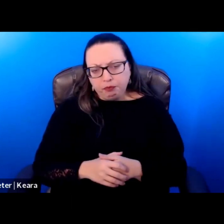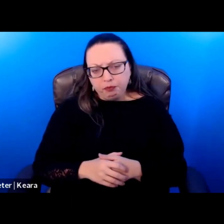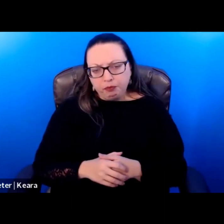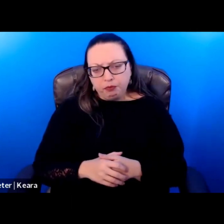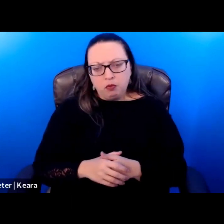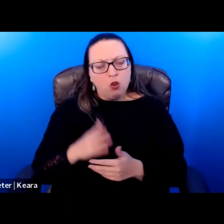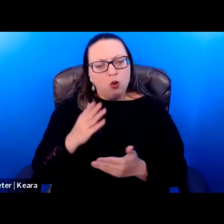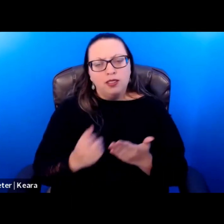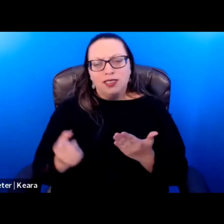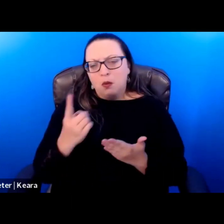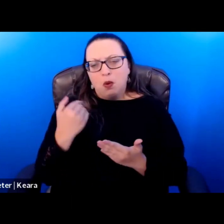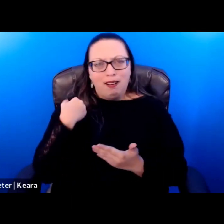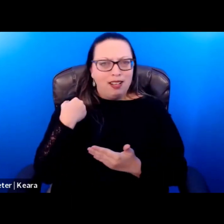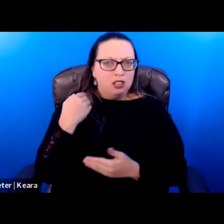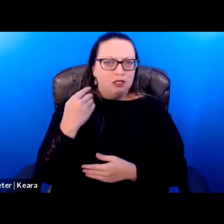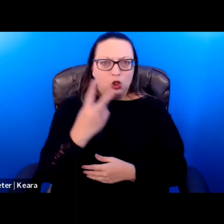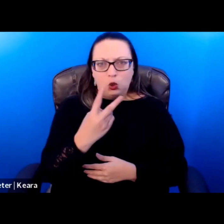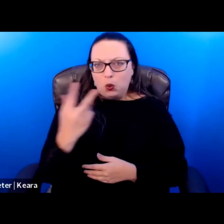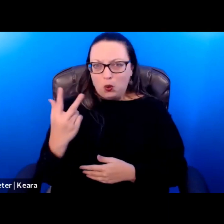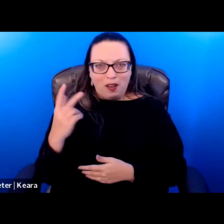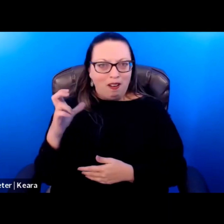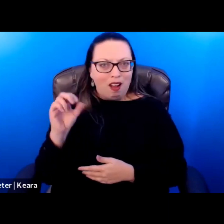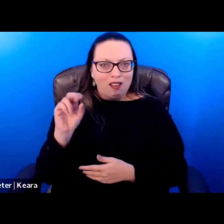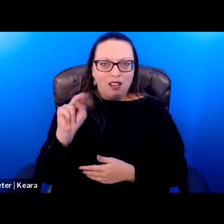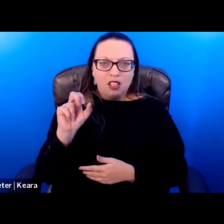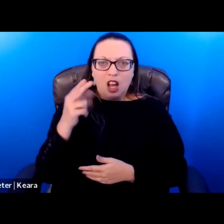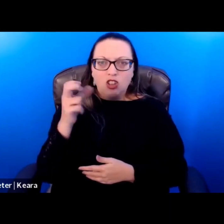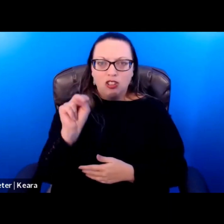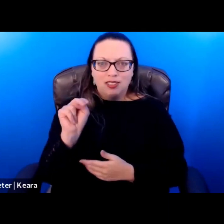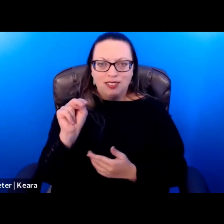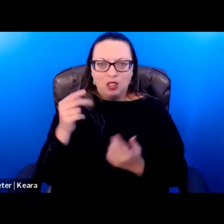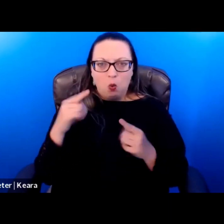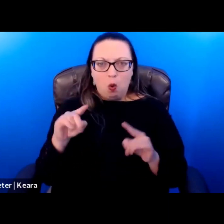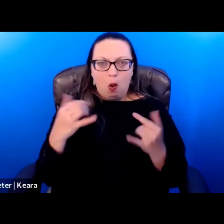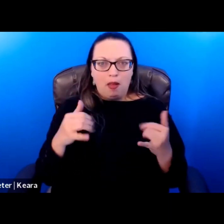have had two or three concussions while playing football in college, and one month, you know, then I would go